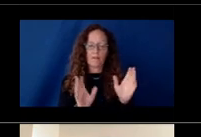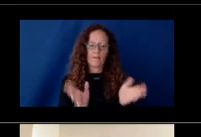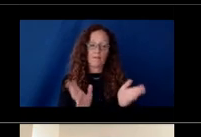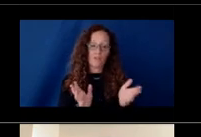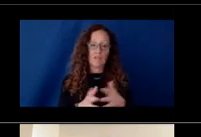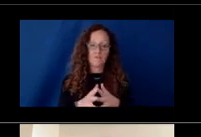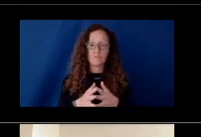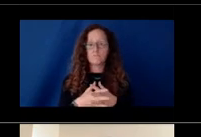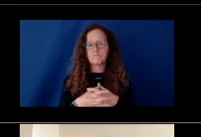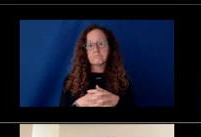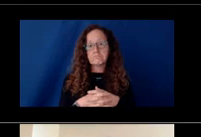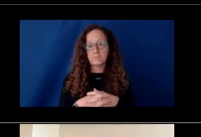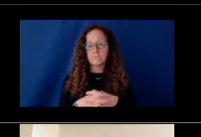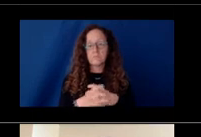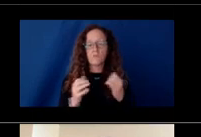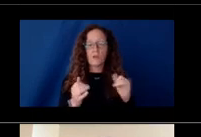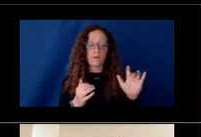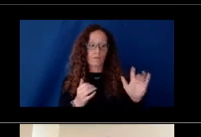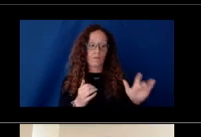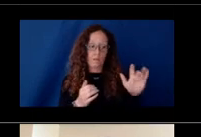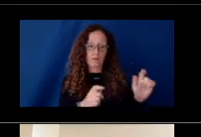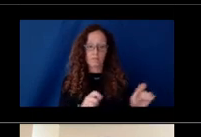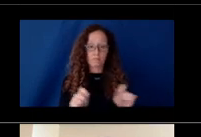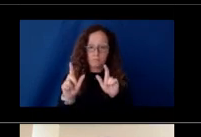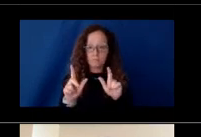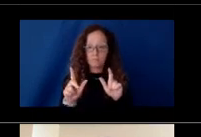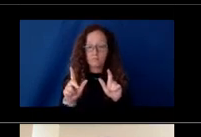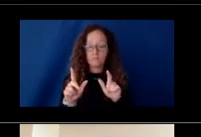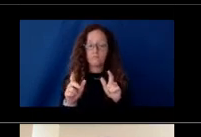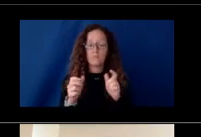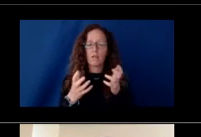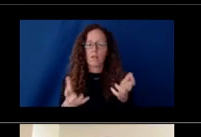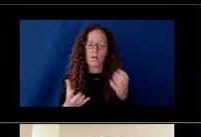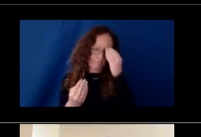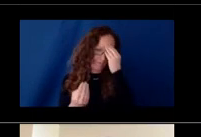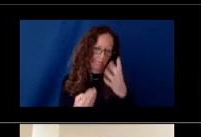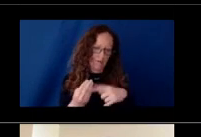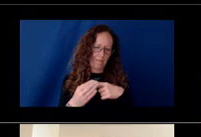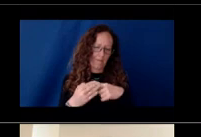if you go to that link, you will have a lot of information about those thresholds where,